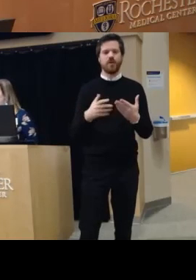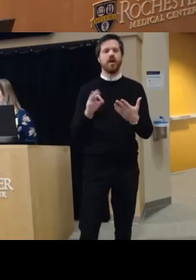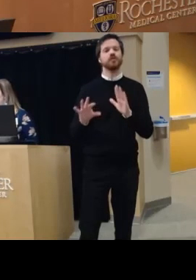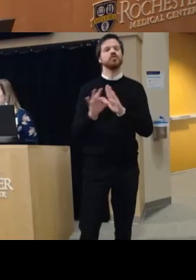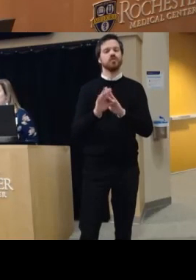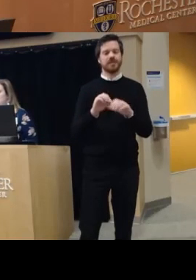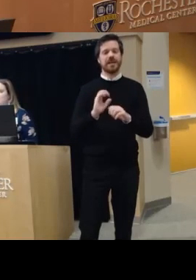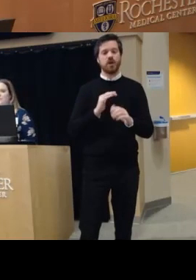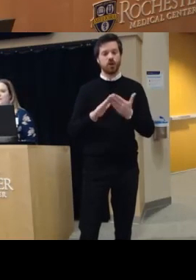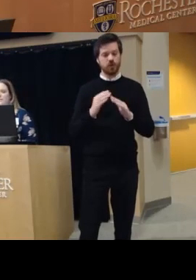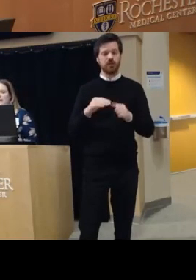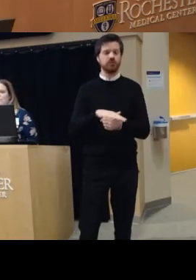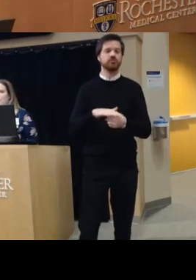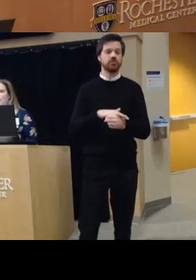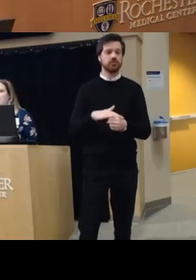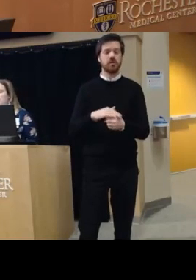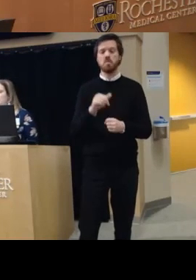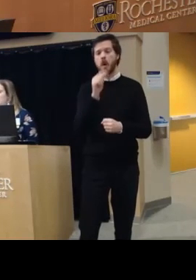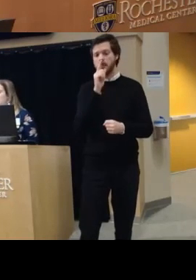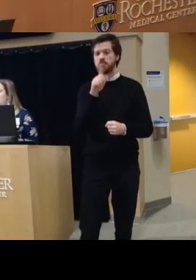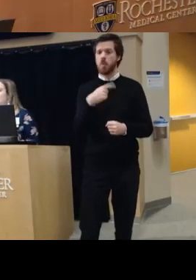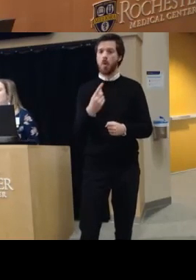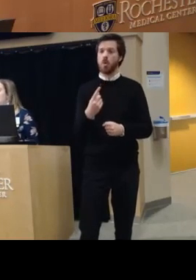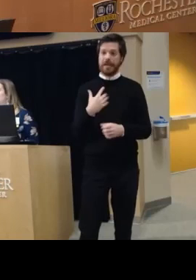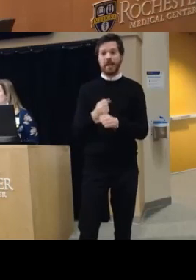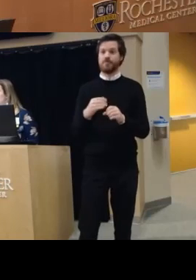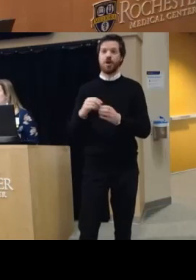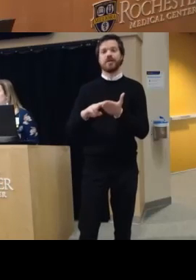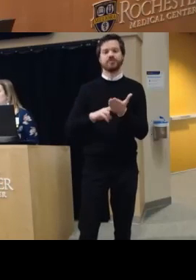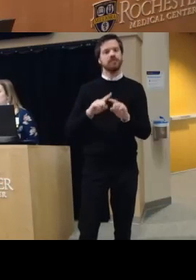and region not just because we like having more contracts but because I think we do a good job